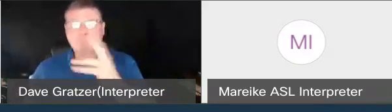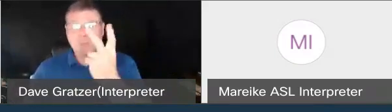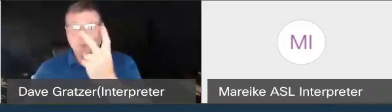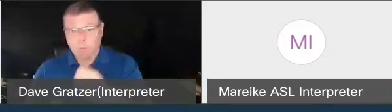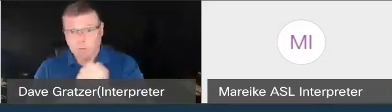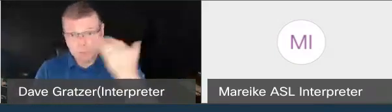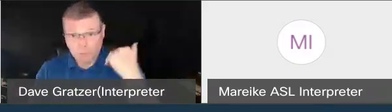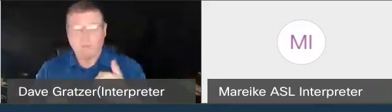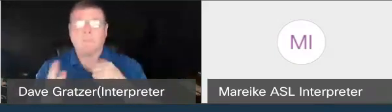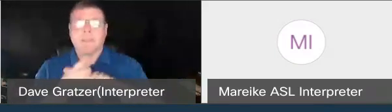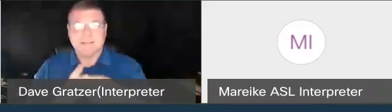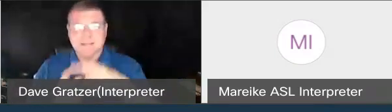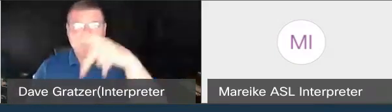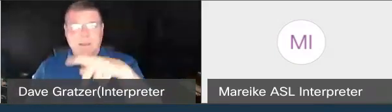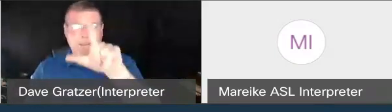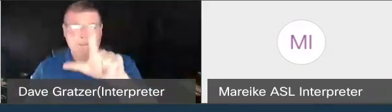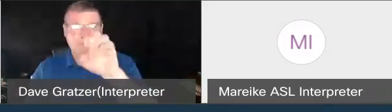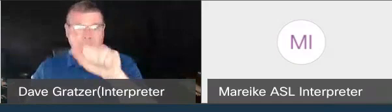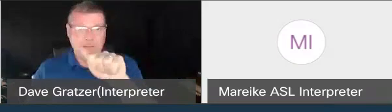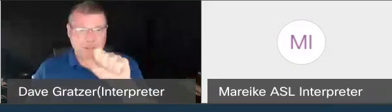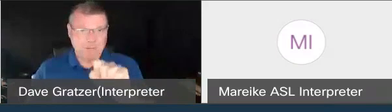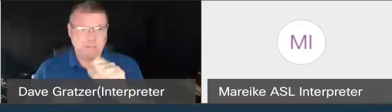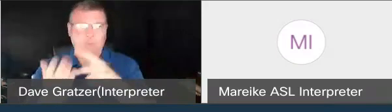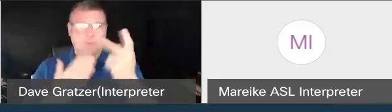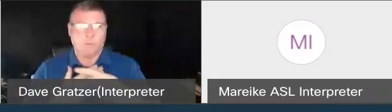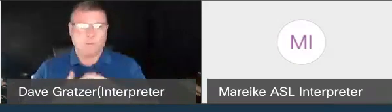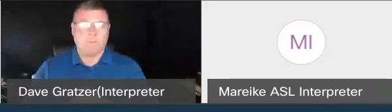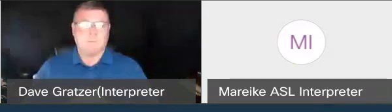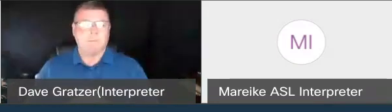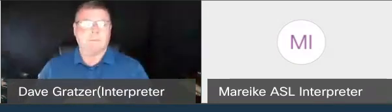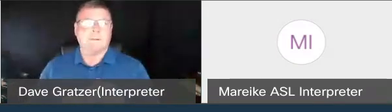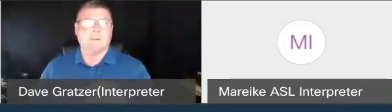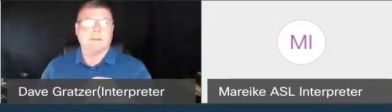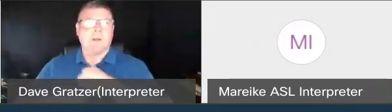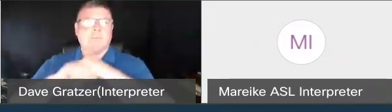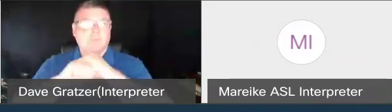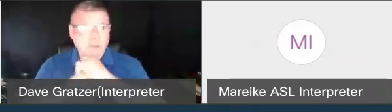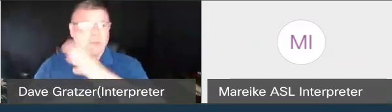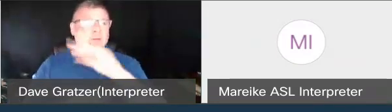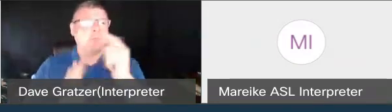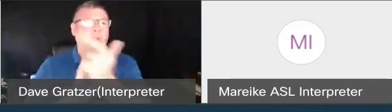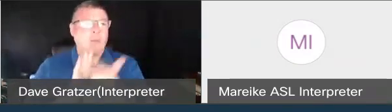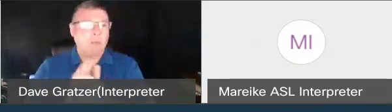we started our PLEADS Program, Prosecution and Law Enforcement Assisted Diversion Services,